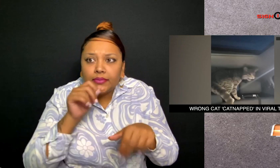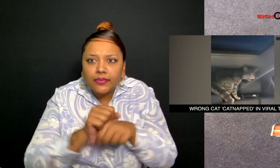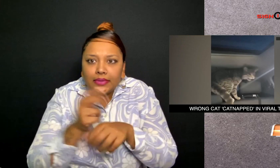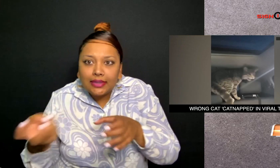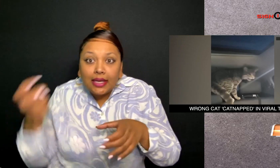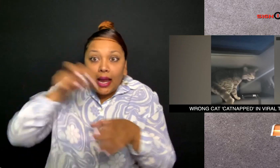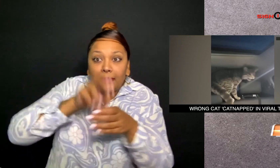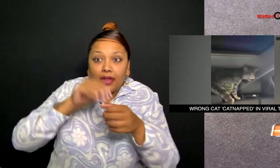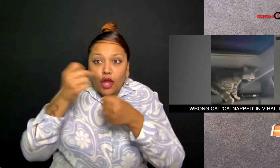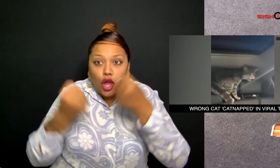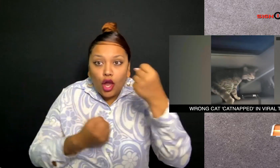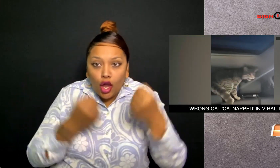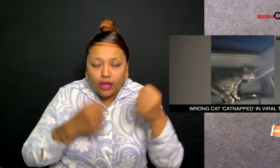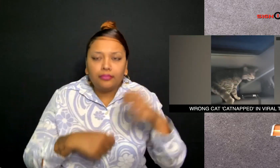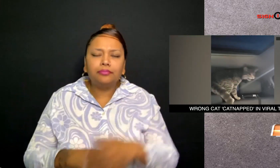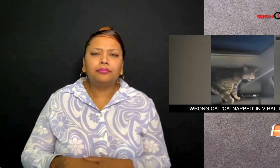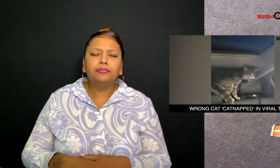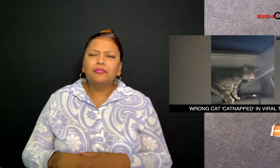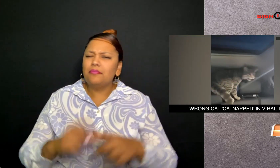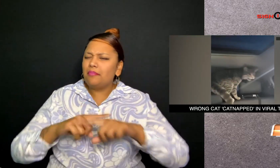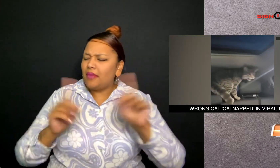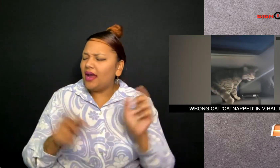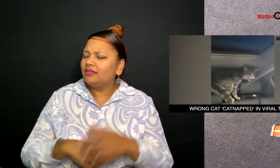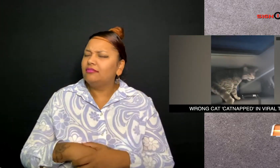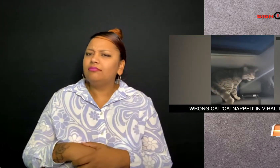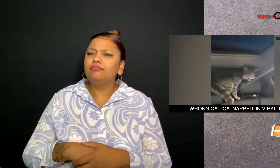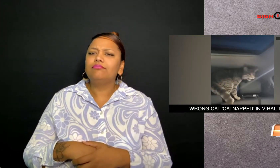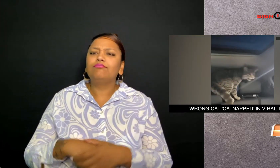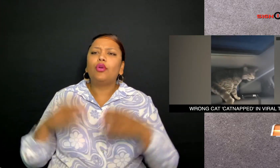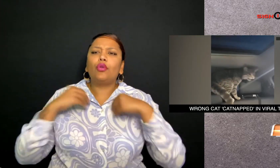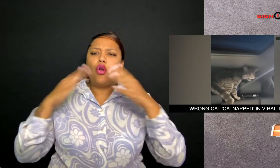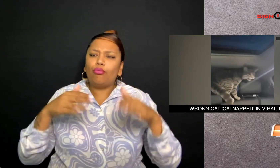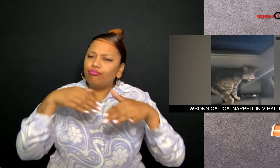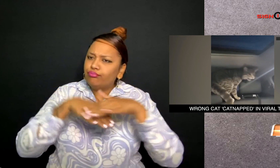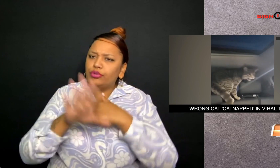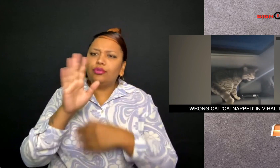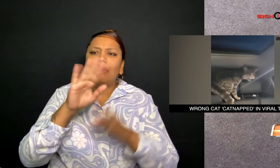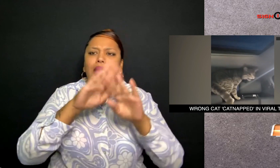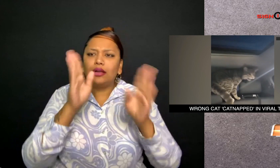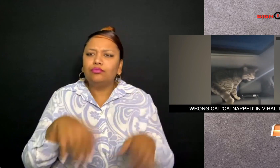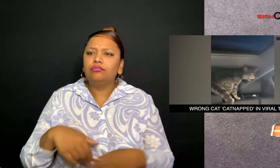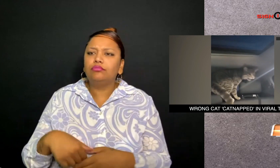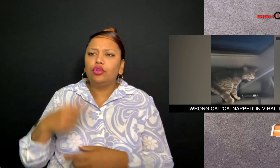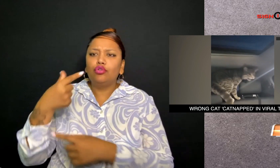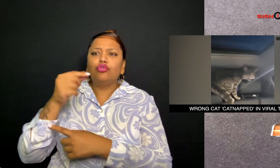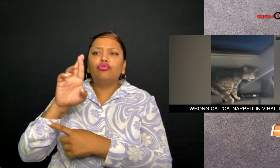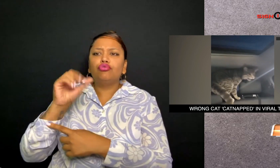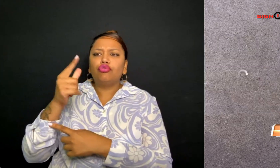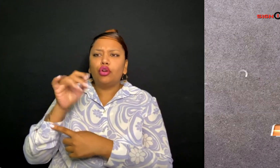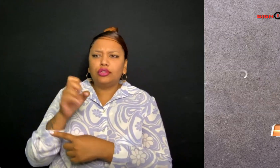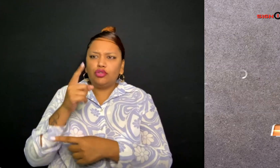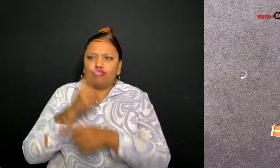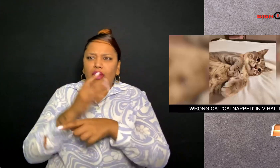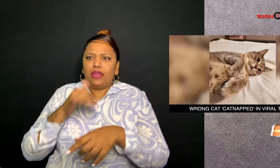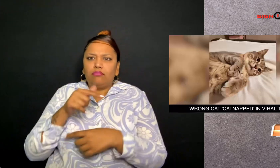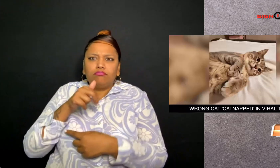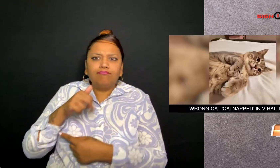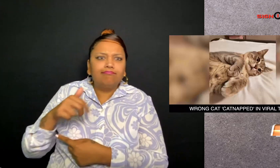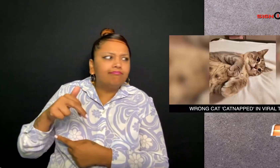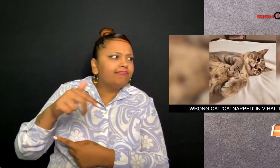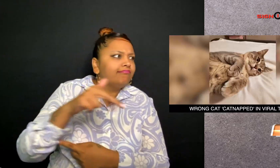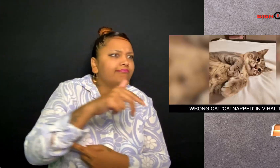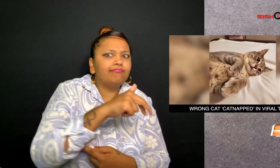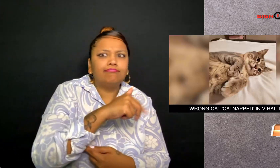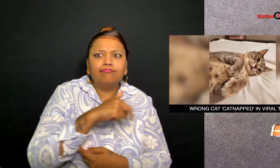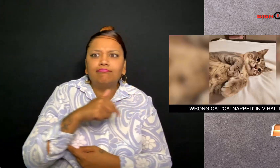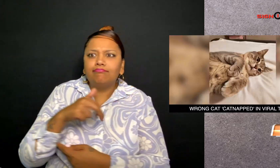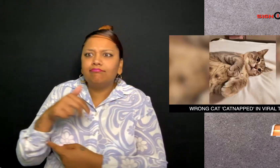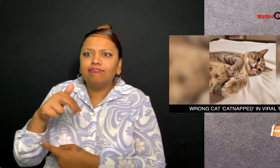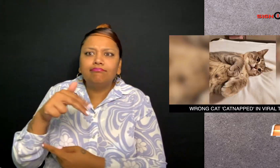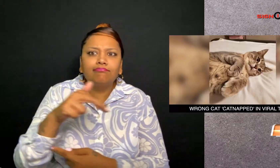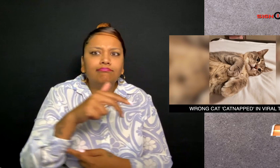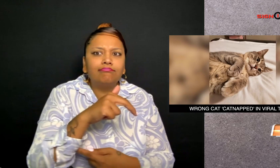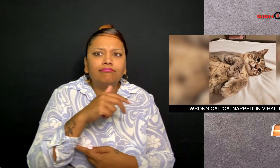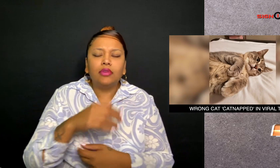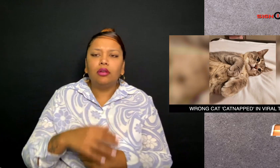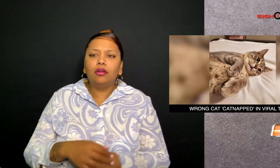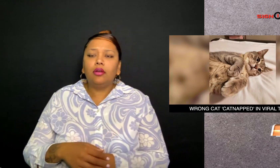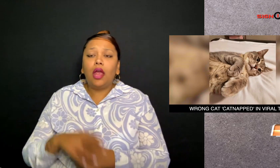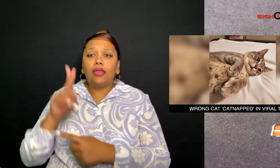in her car but when she entered her house George was right there walking around Kelly